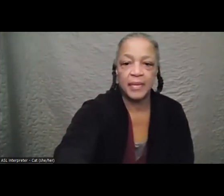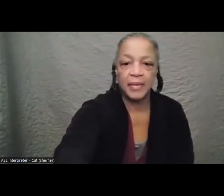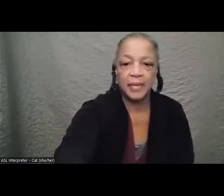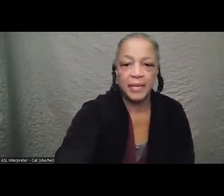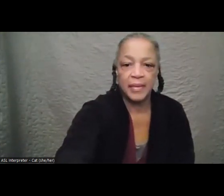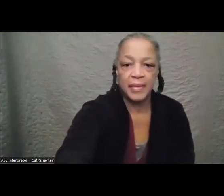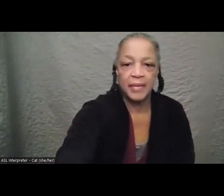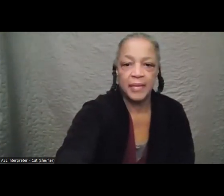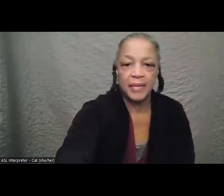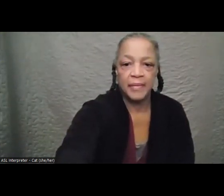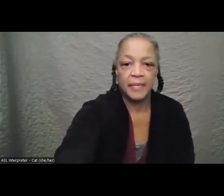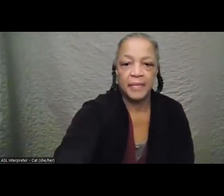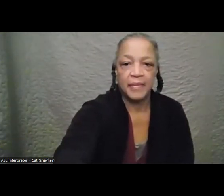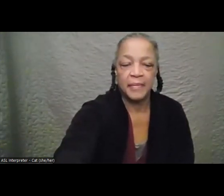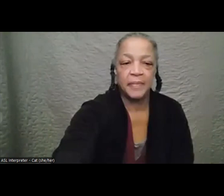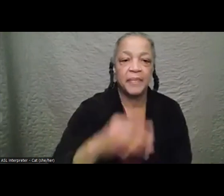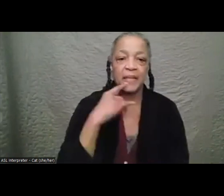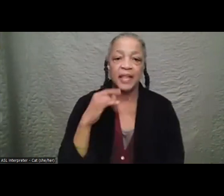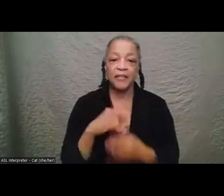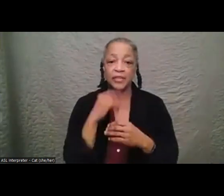. If it the other way around, click on Spanish.